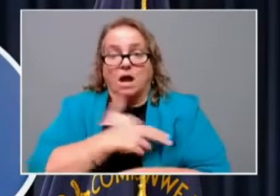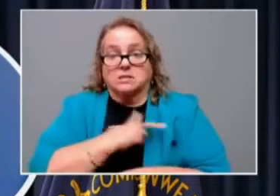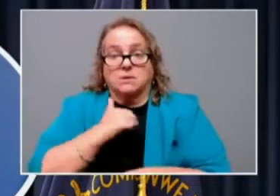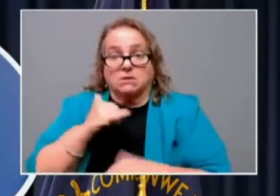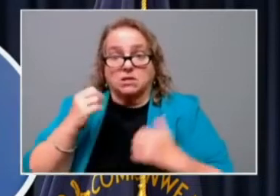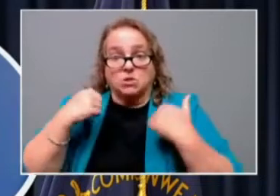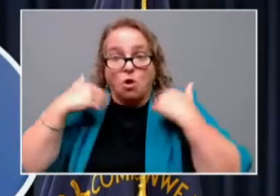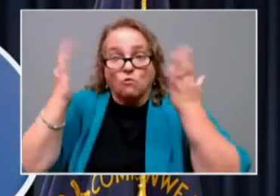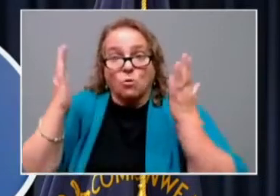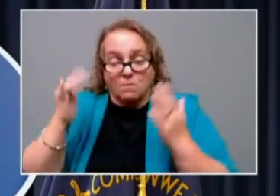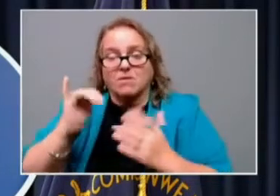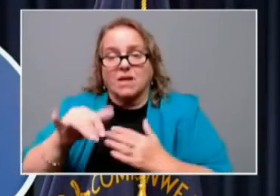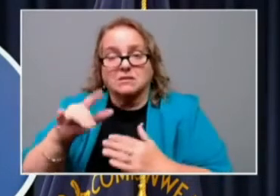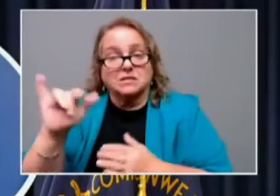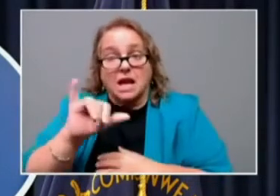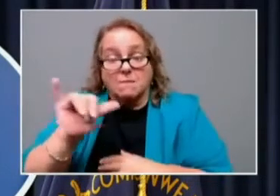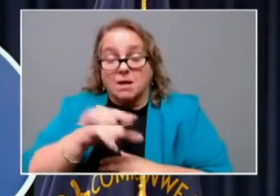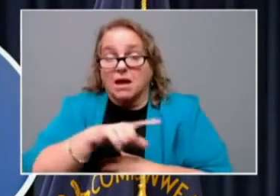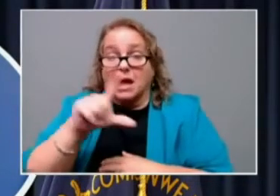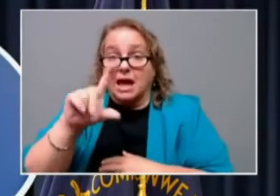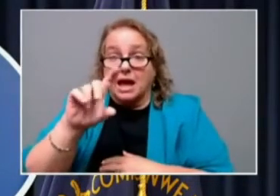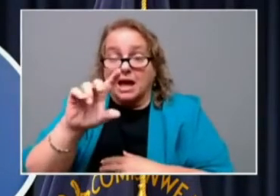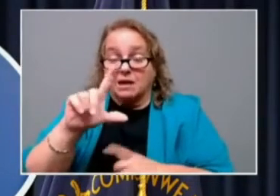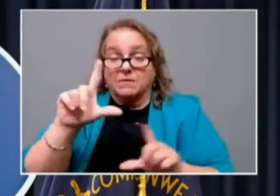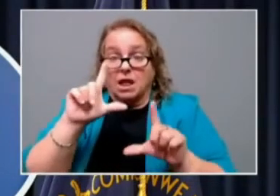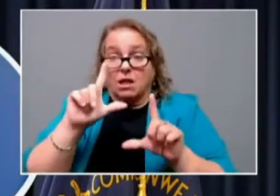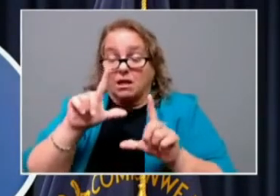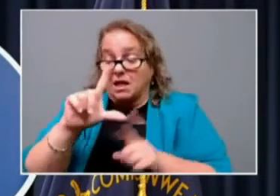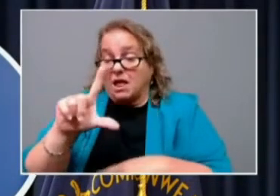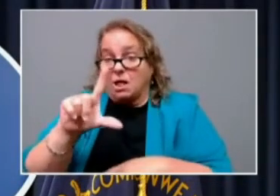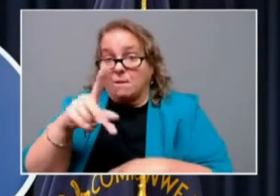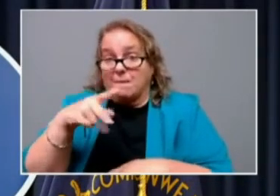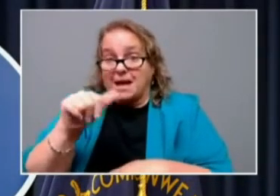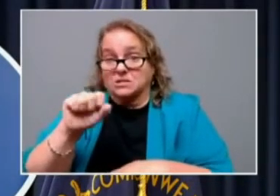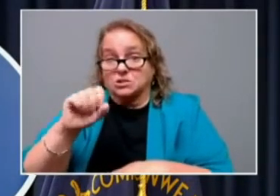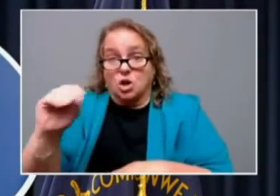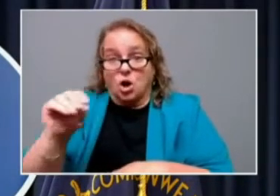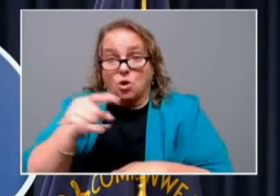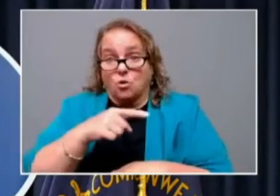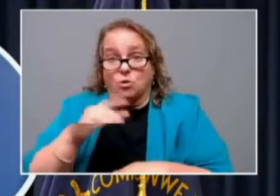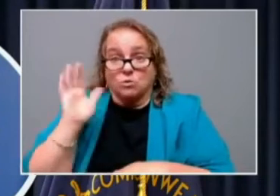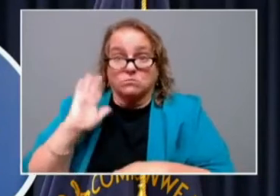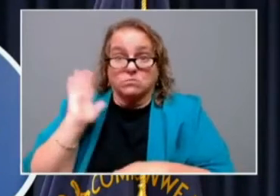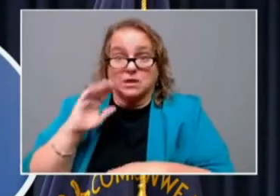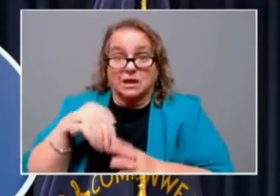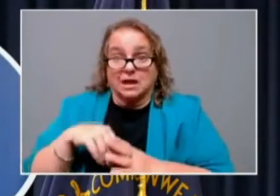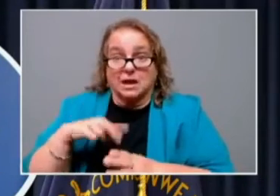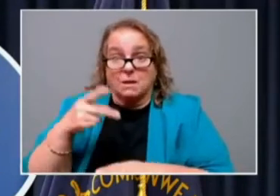paso earlier in in the pandemic. It's it's what we saw and in many ways early